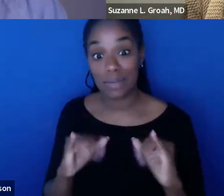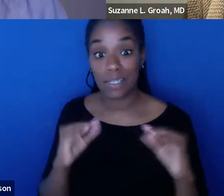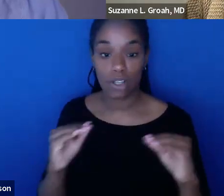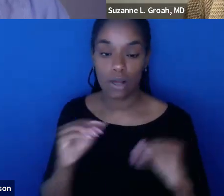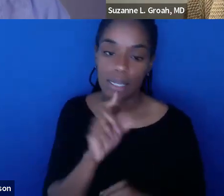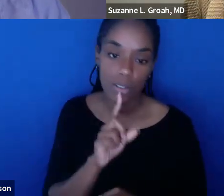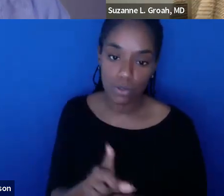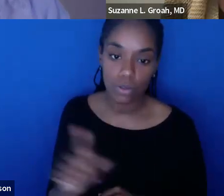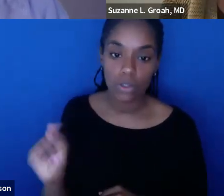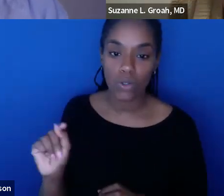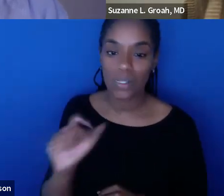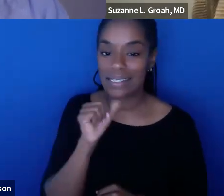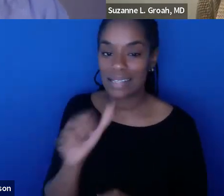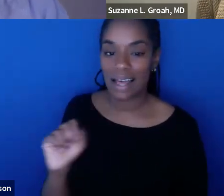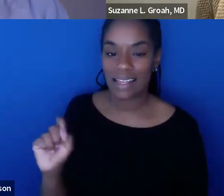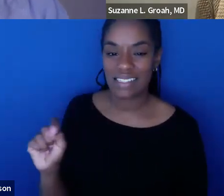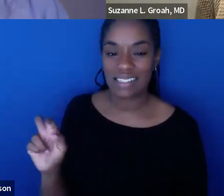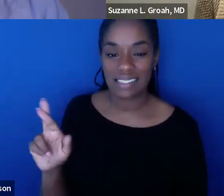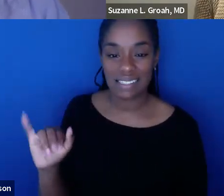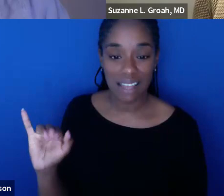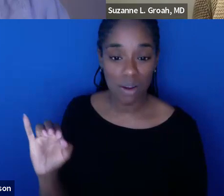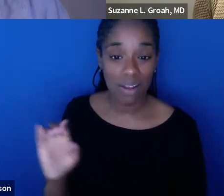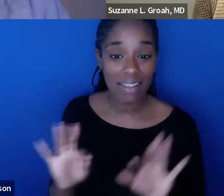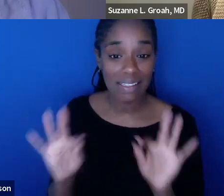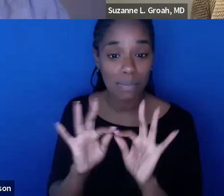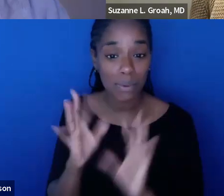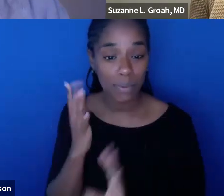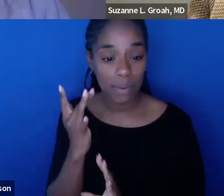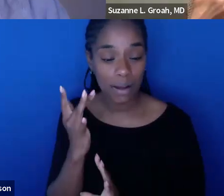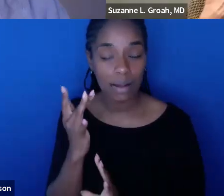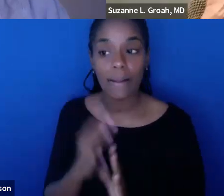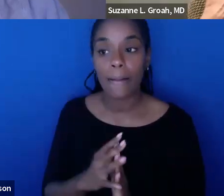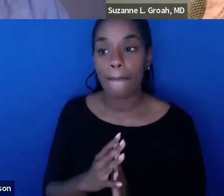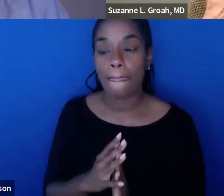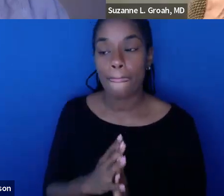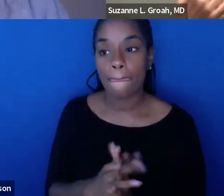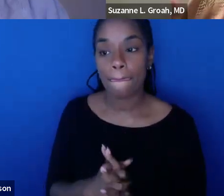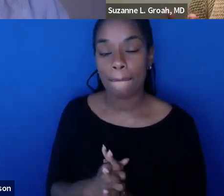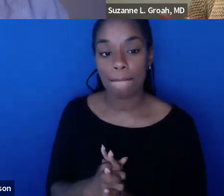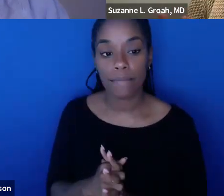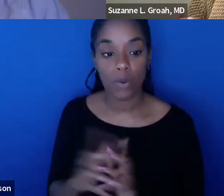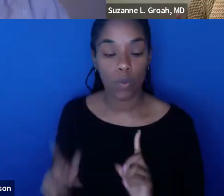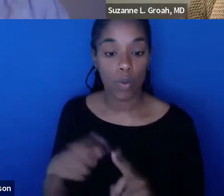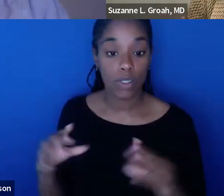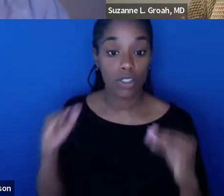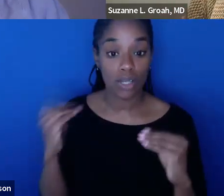Urine's not sterile. And the really important thing about that is, when we're taught something is sterile, we want to make it sterile, right?